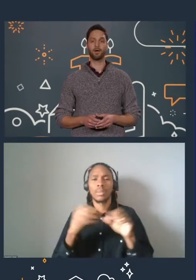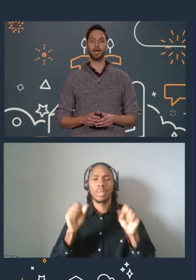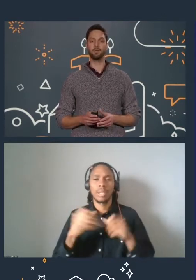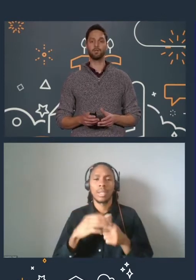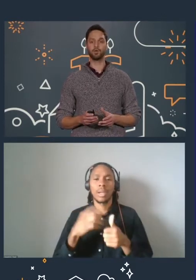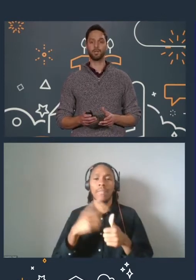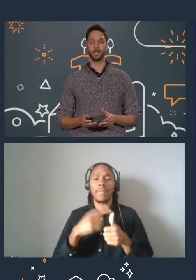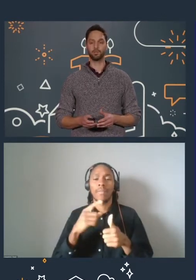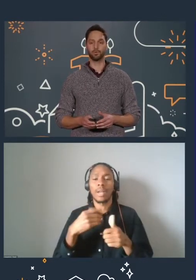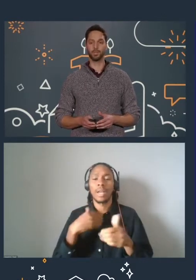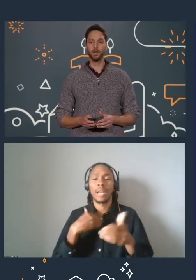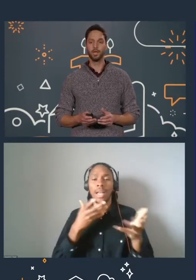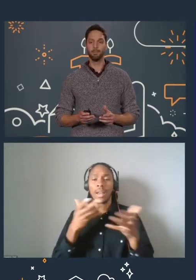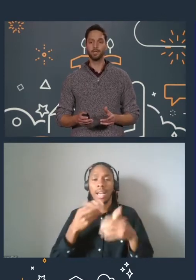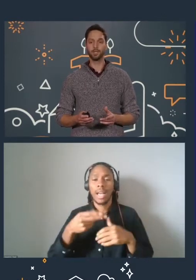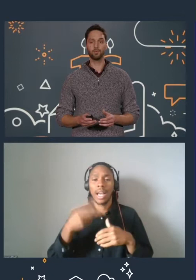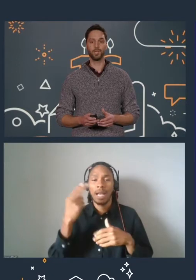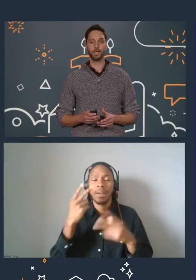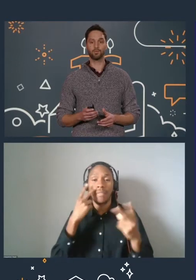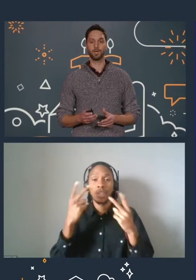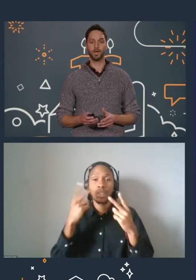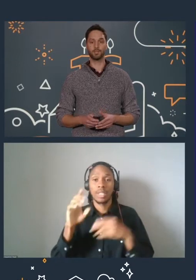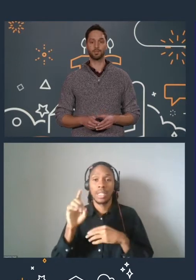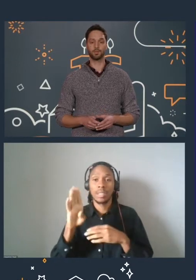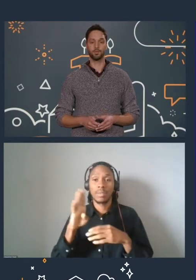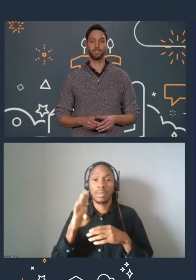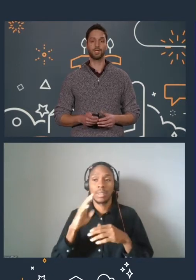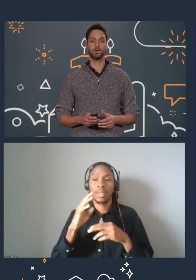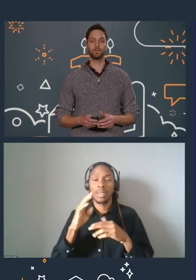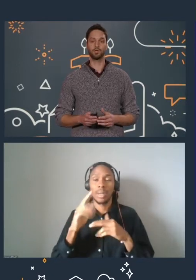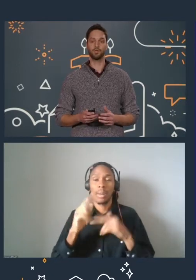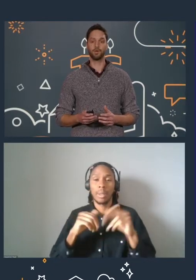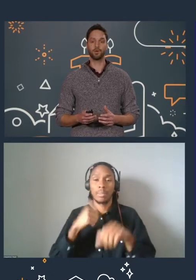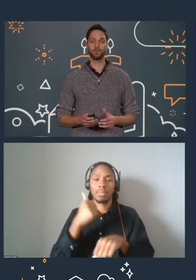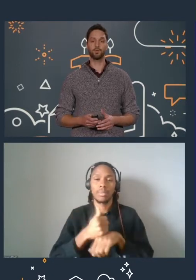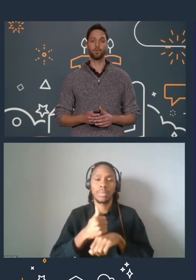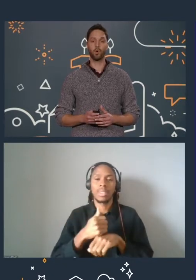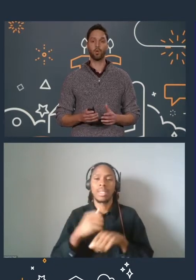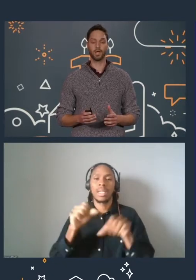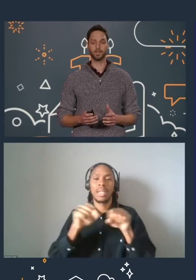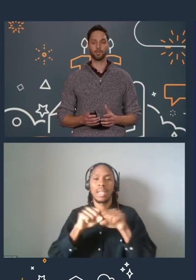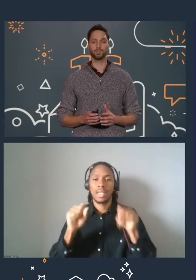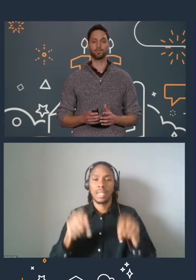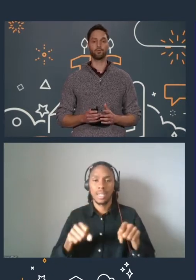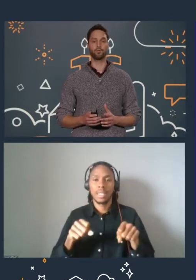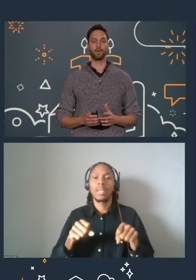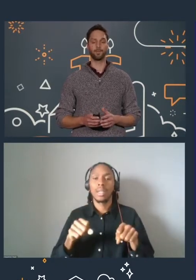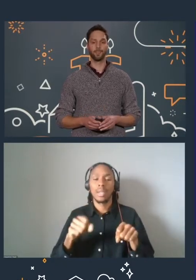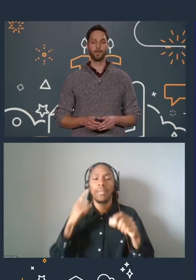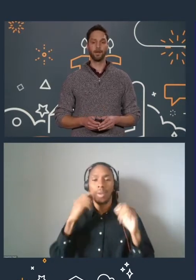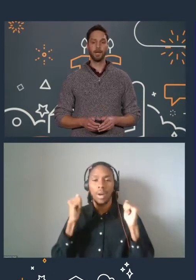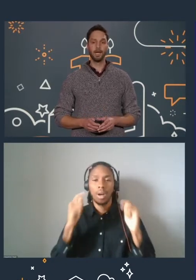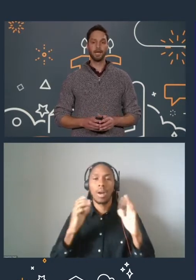highly visual dashboard built into the S3 console, which is auto-configured for all customers for free.